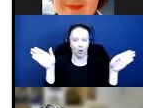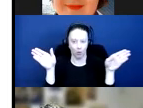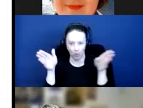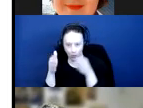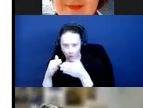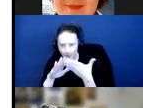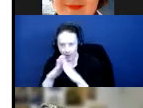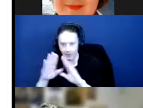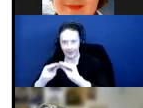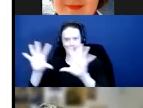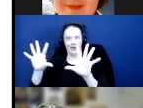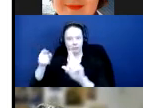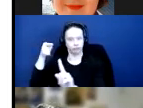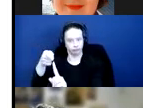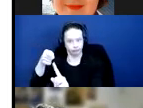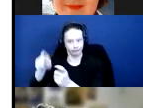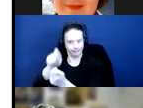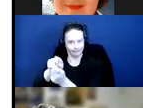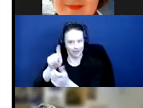standards, regulations.